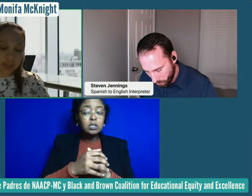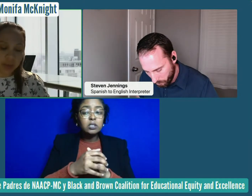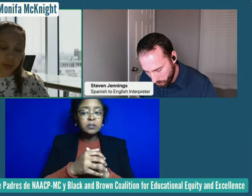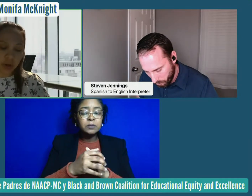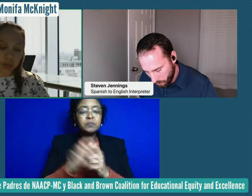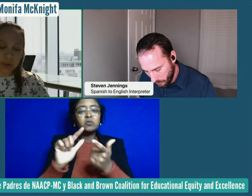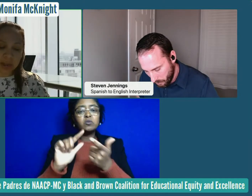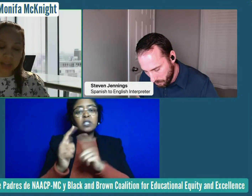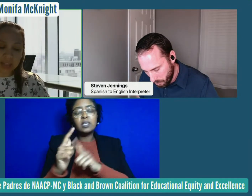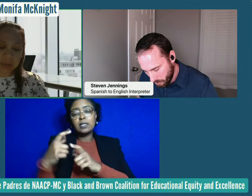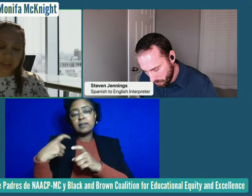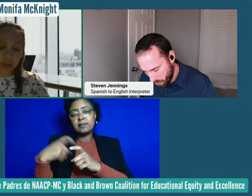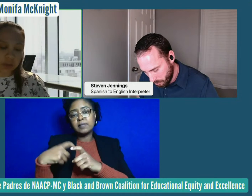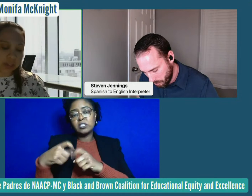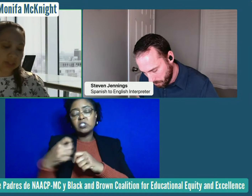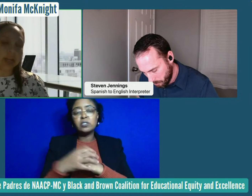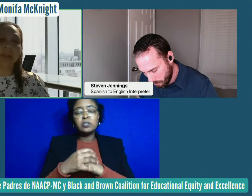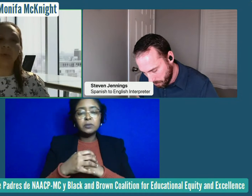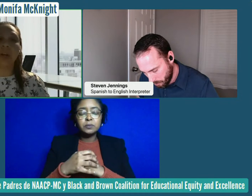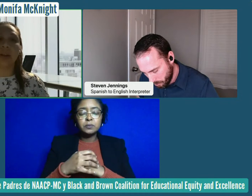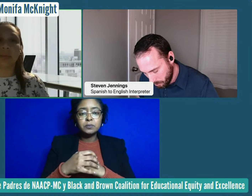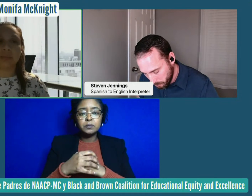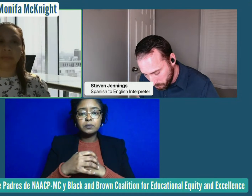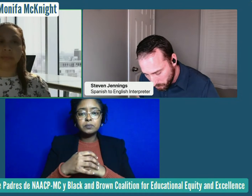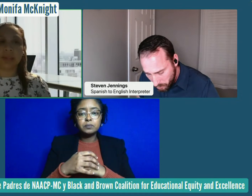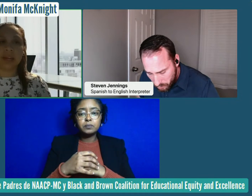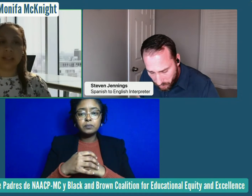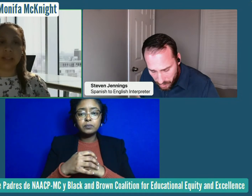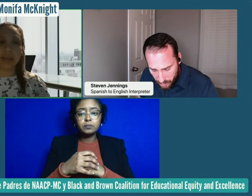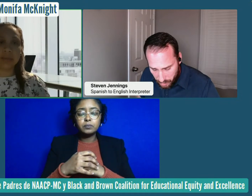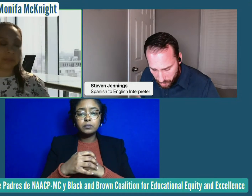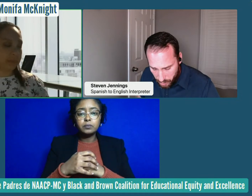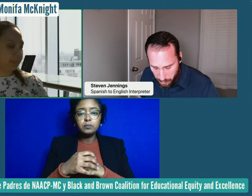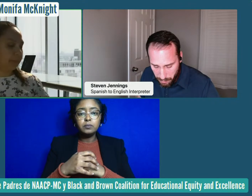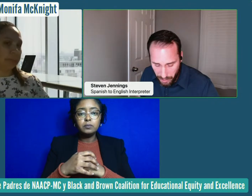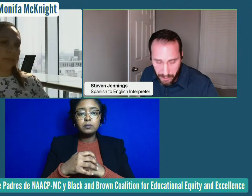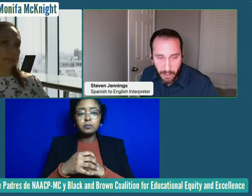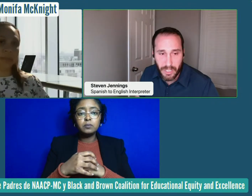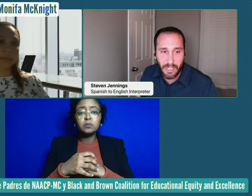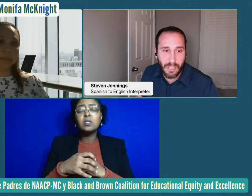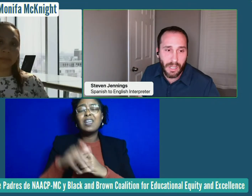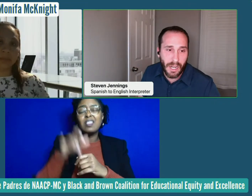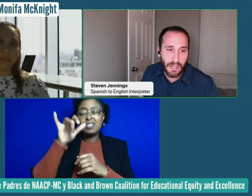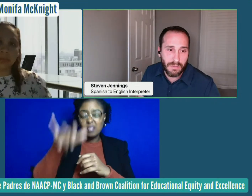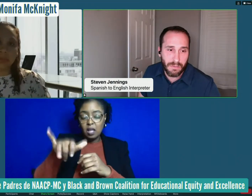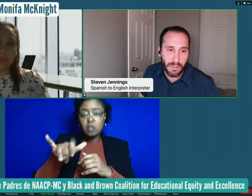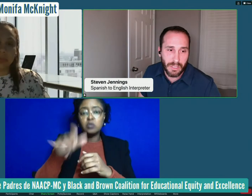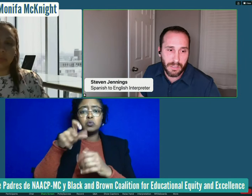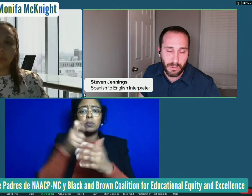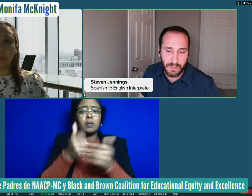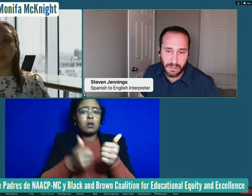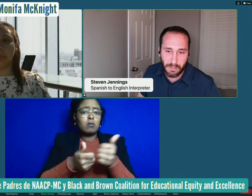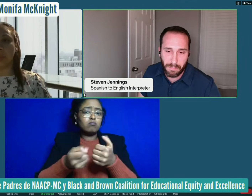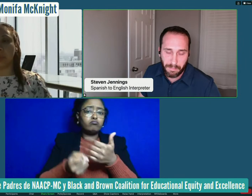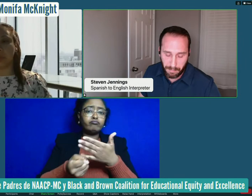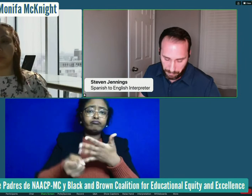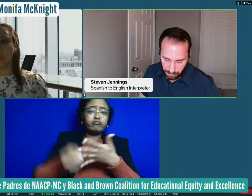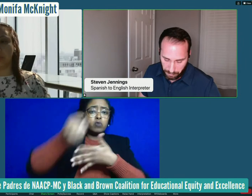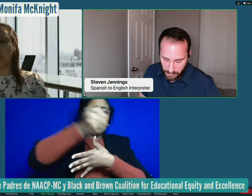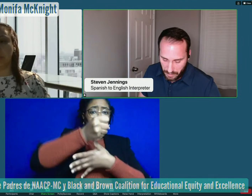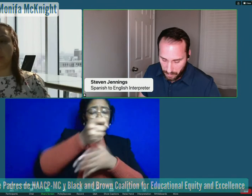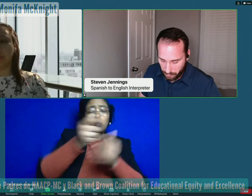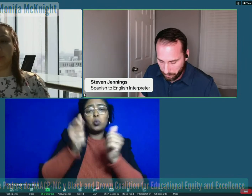for more opportunities. The